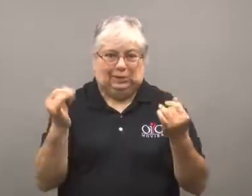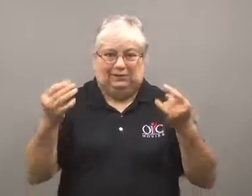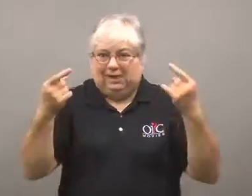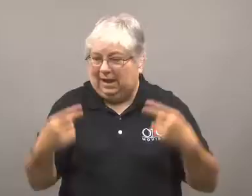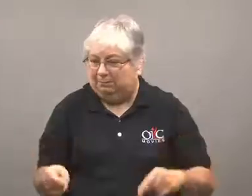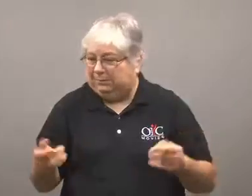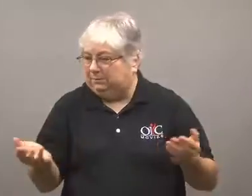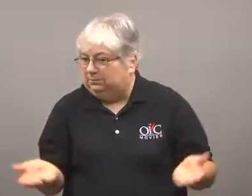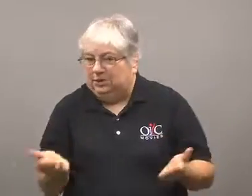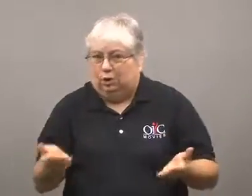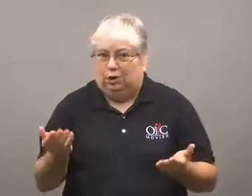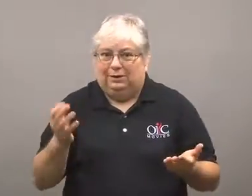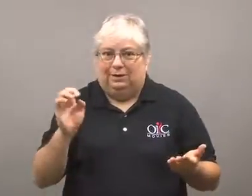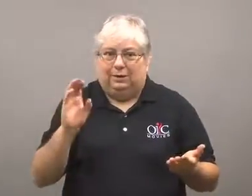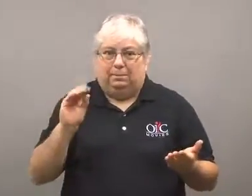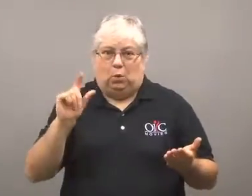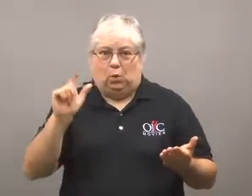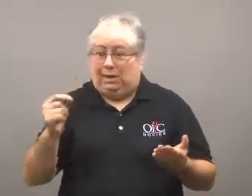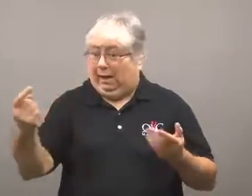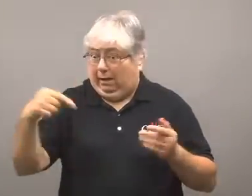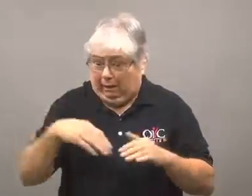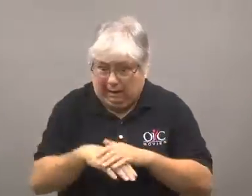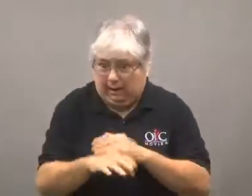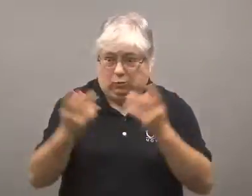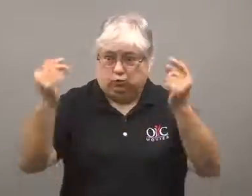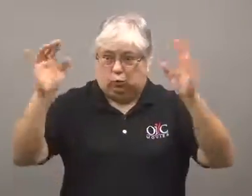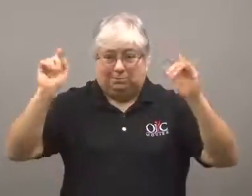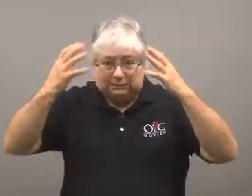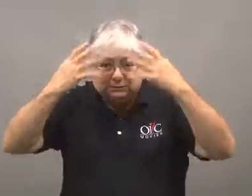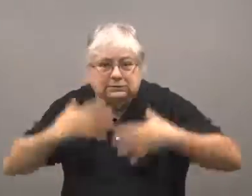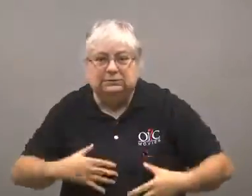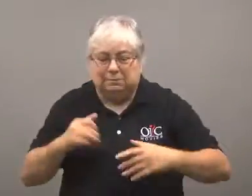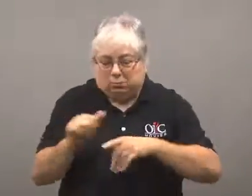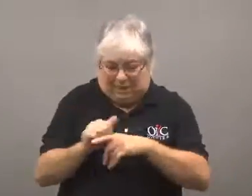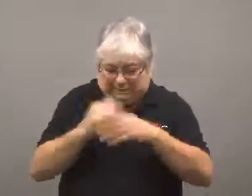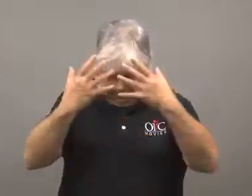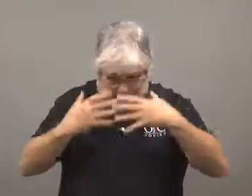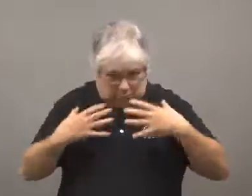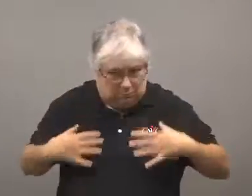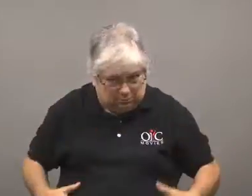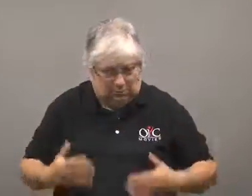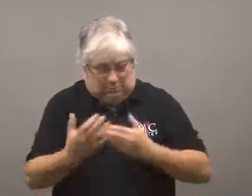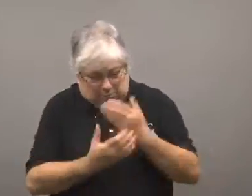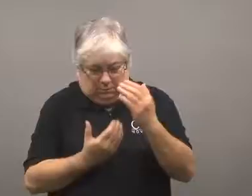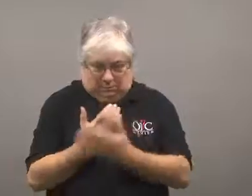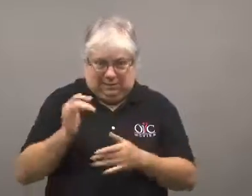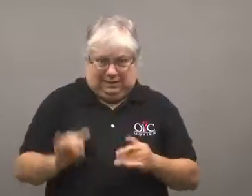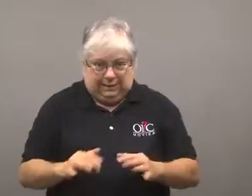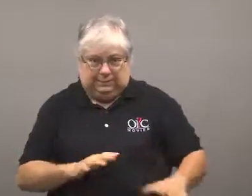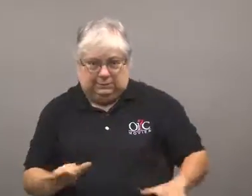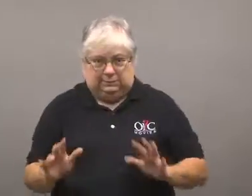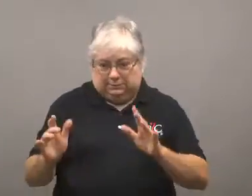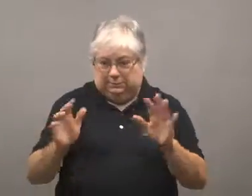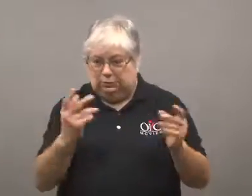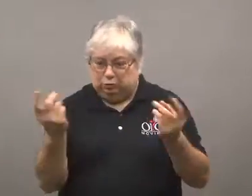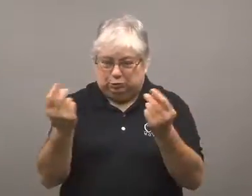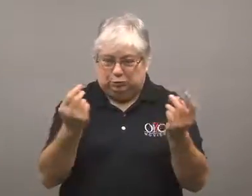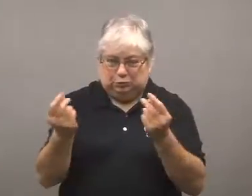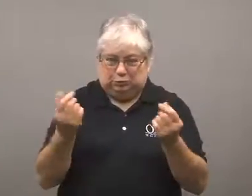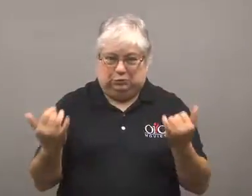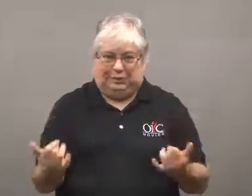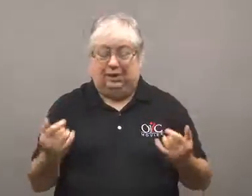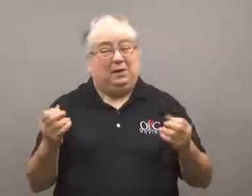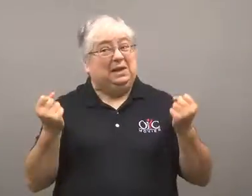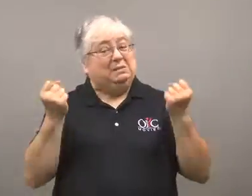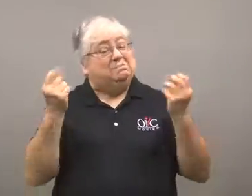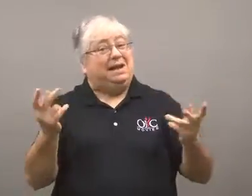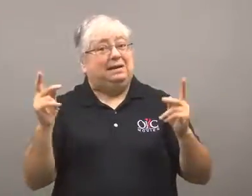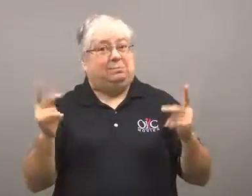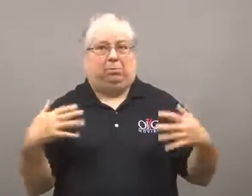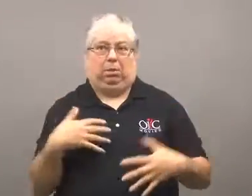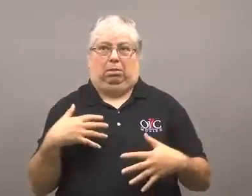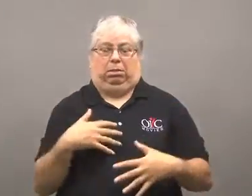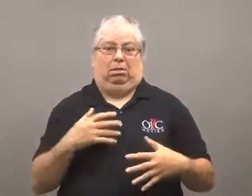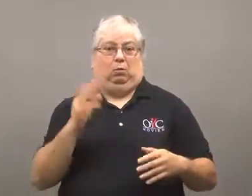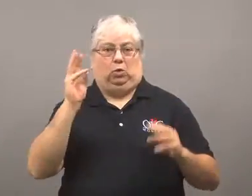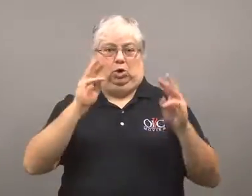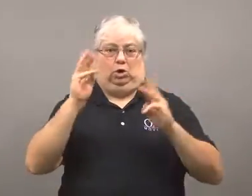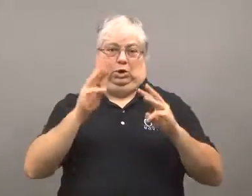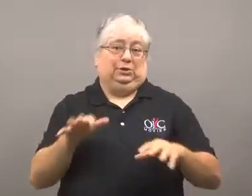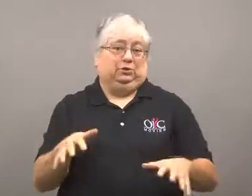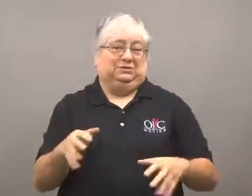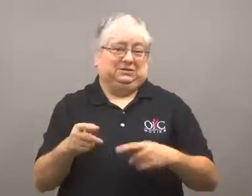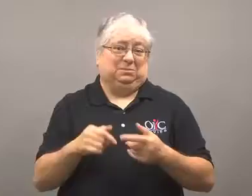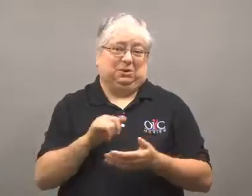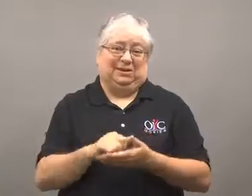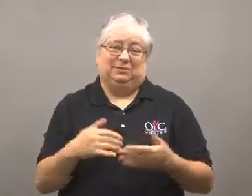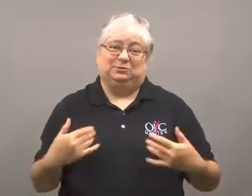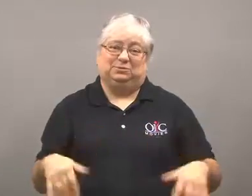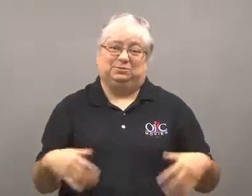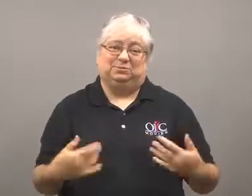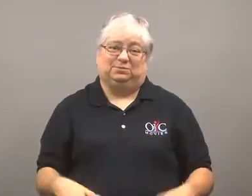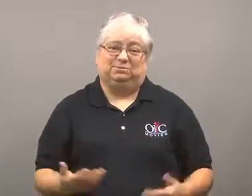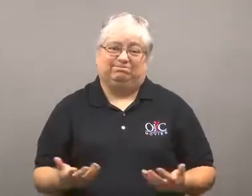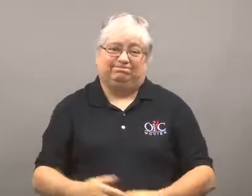what to do if an Ebola patient shows up. They are practicing using the gear.